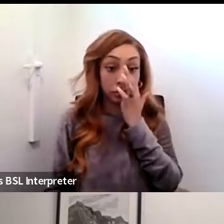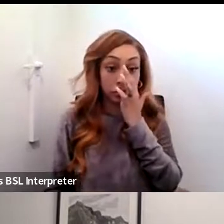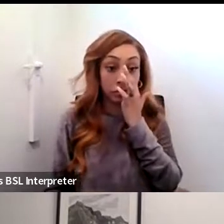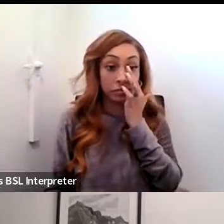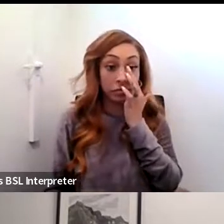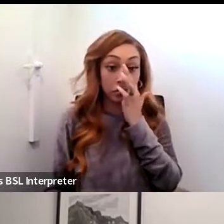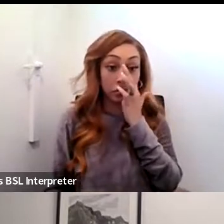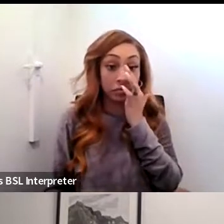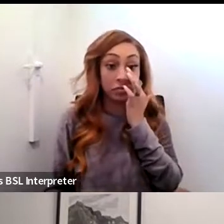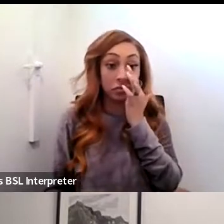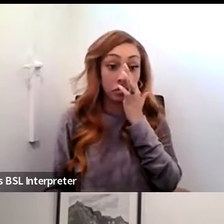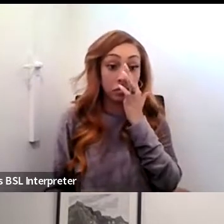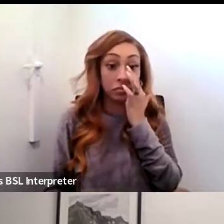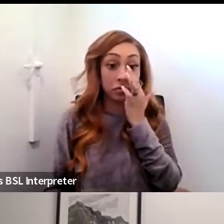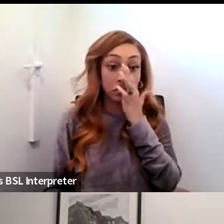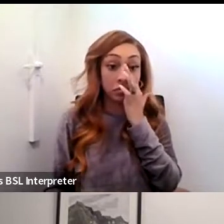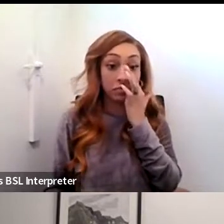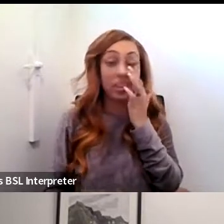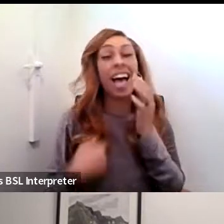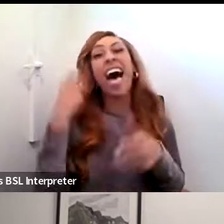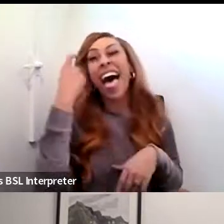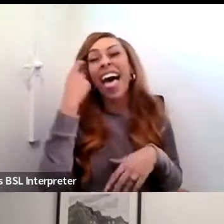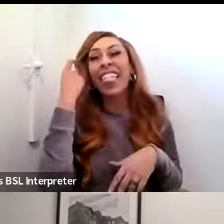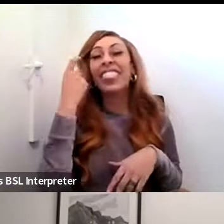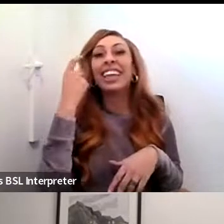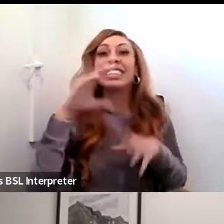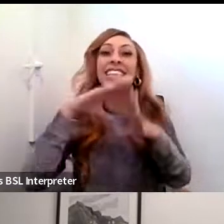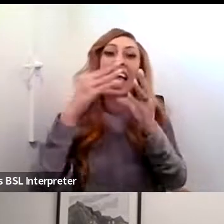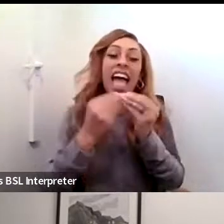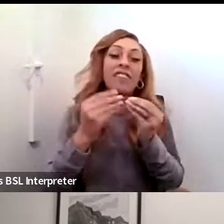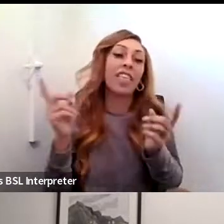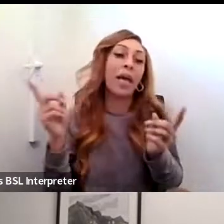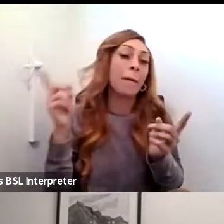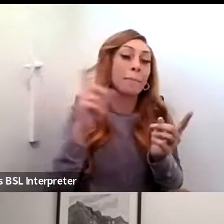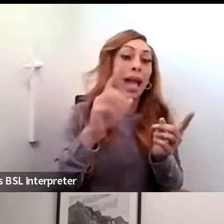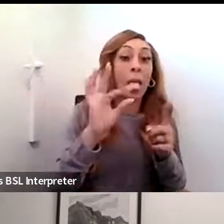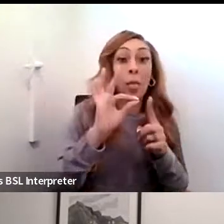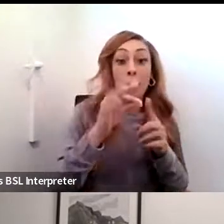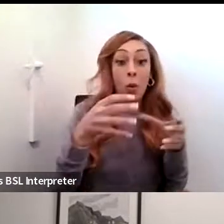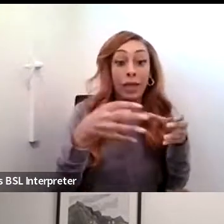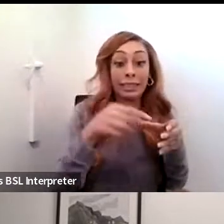I think it is all coming back to the points made